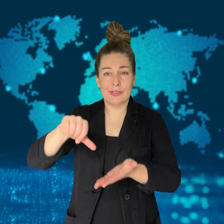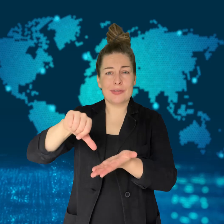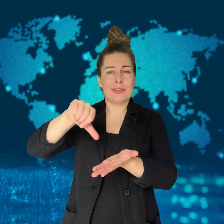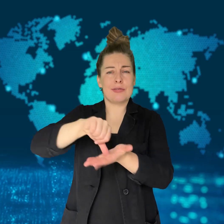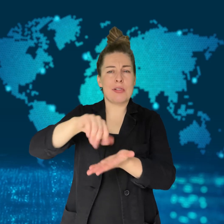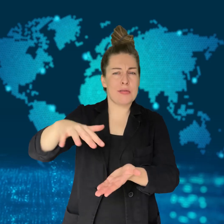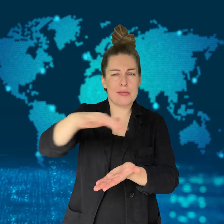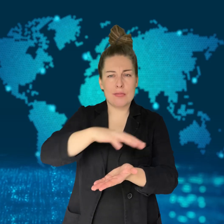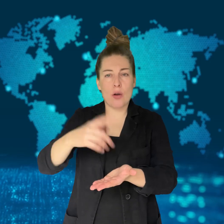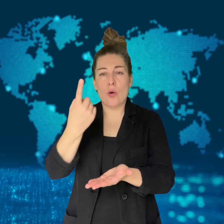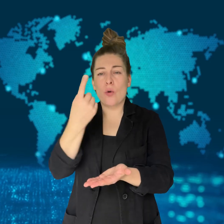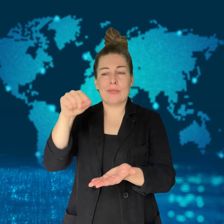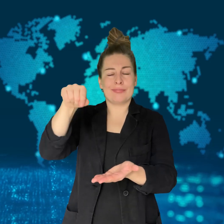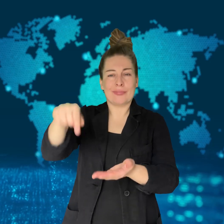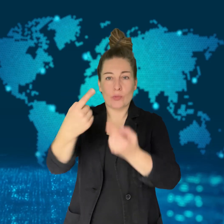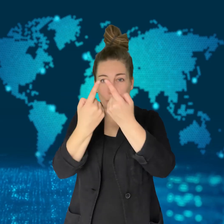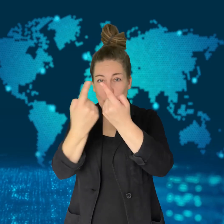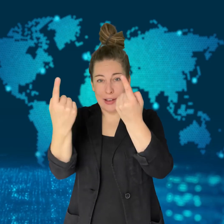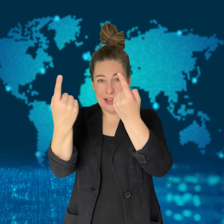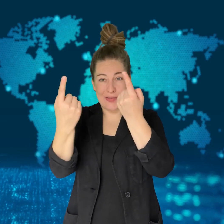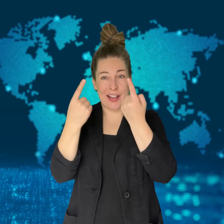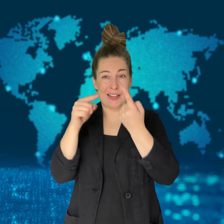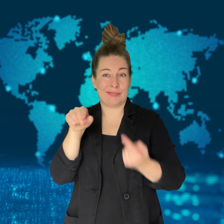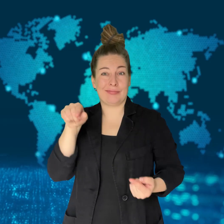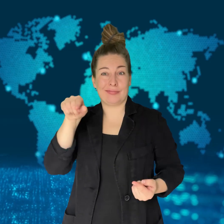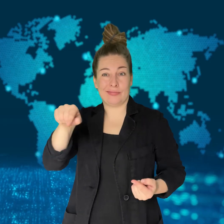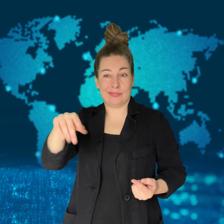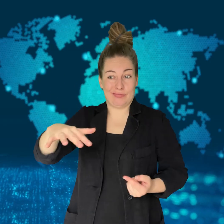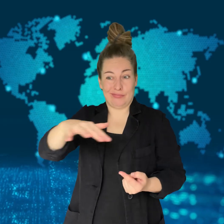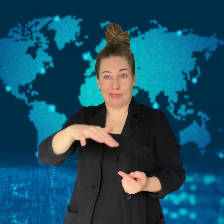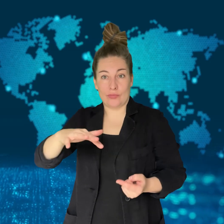[MONIKA]: A woman stripped her clothes off at an Iranian university to